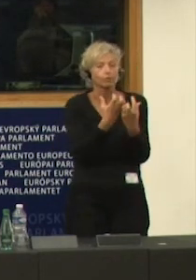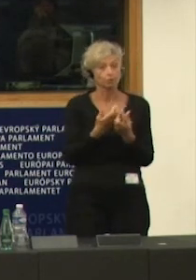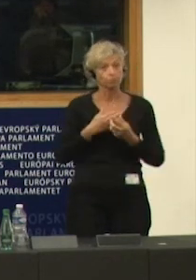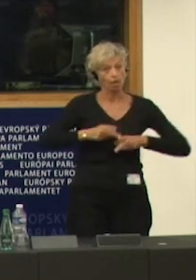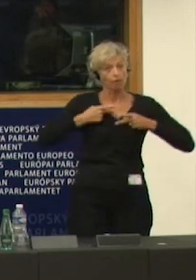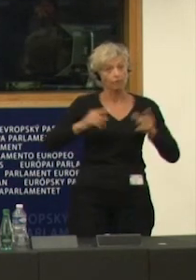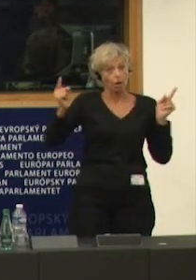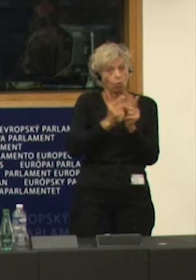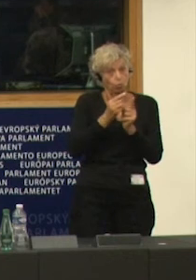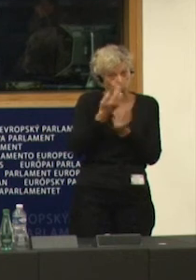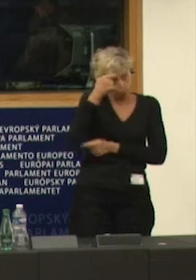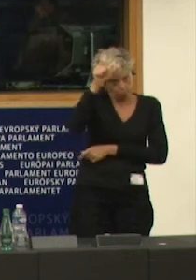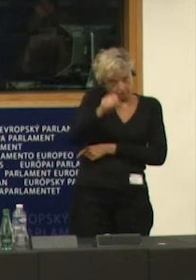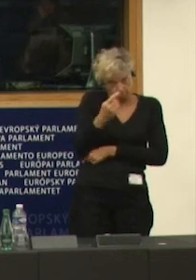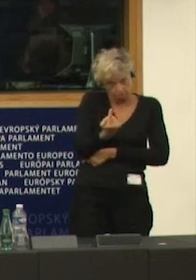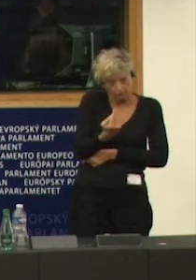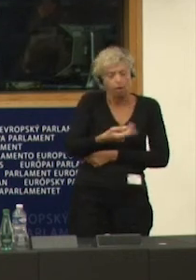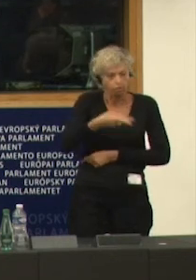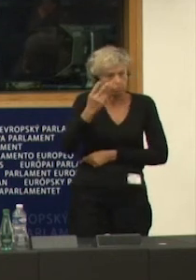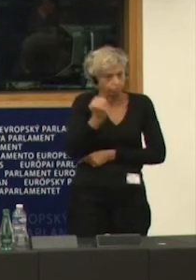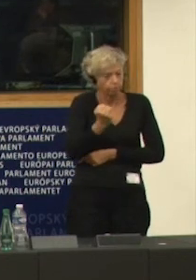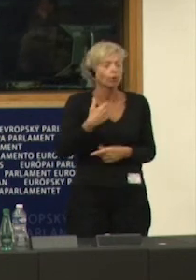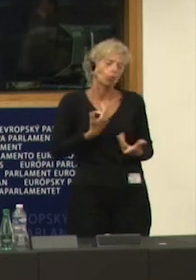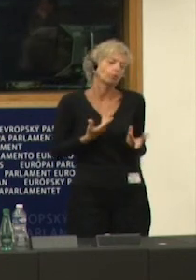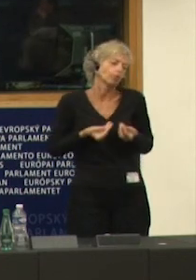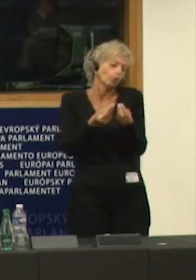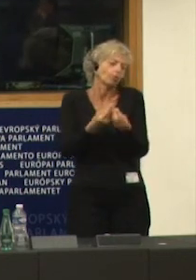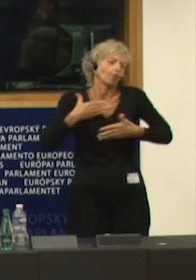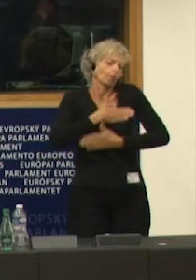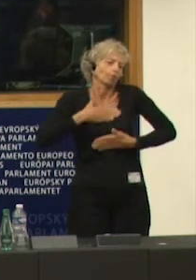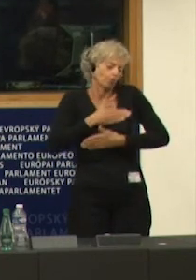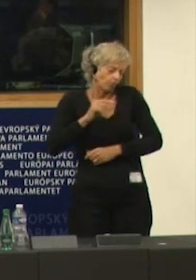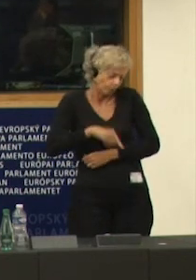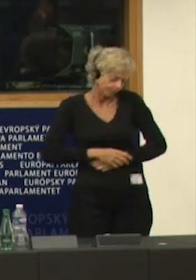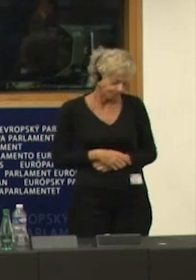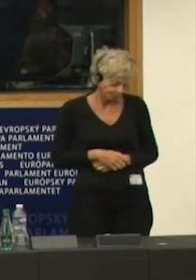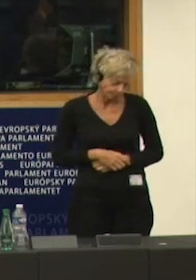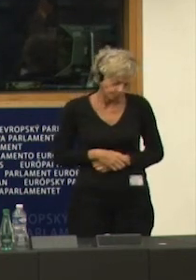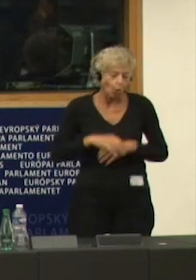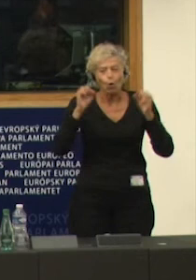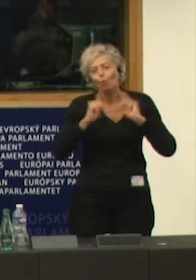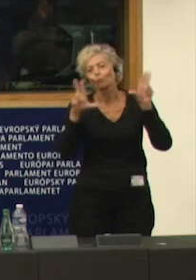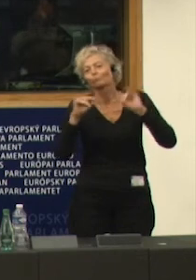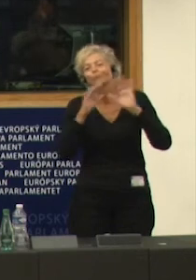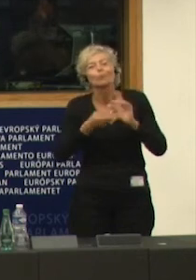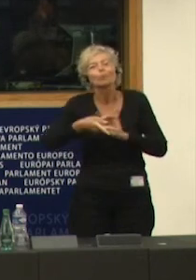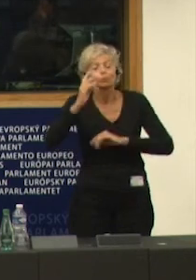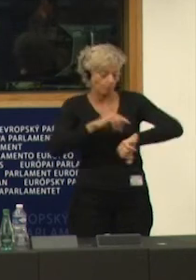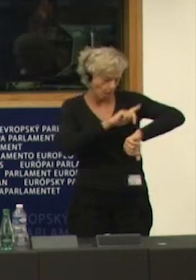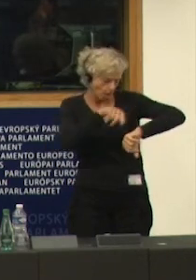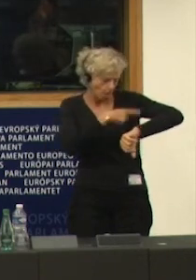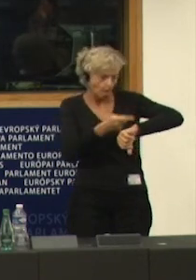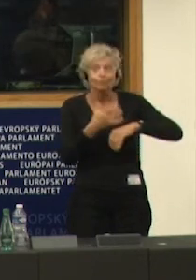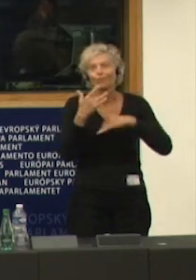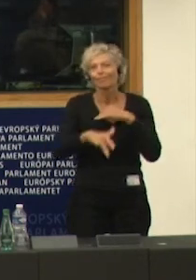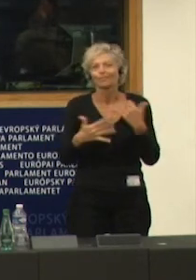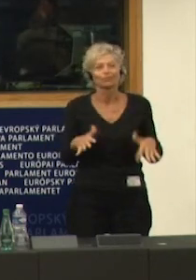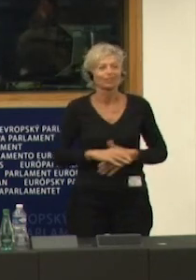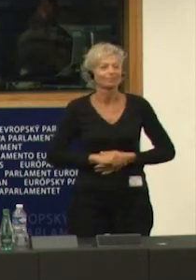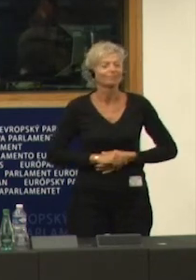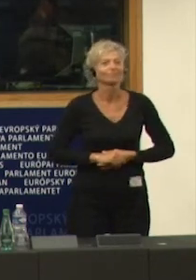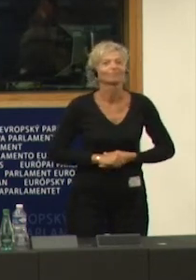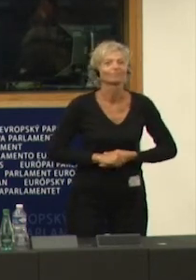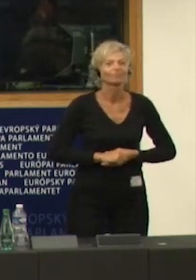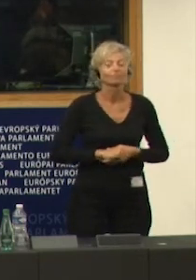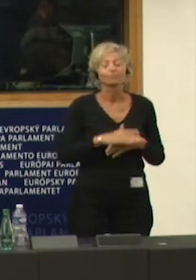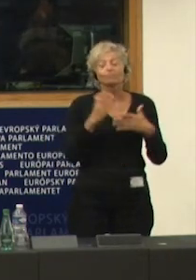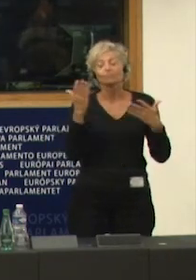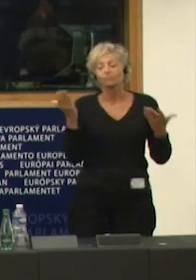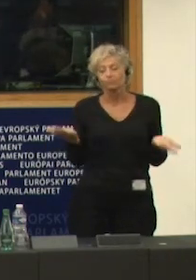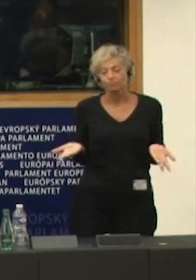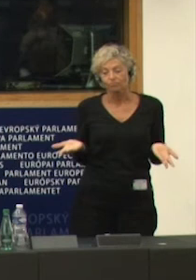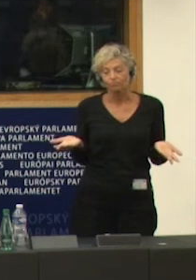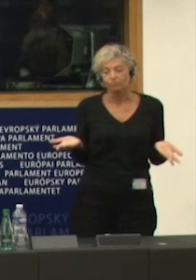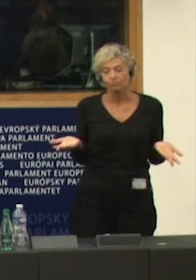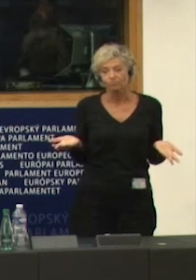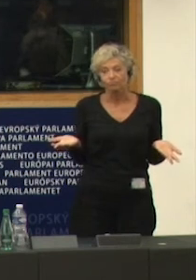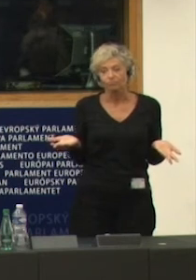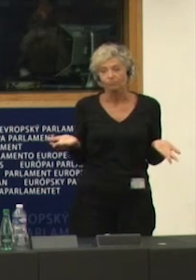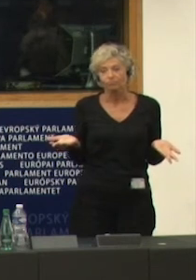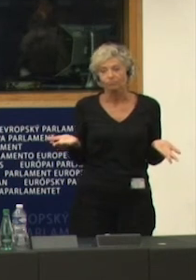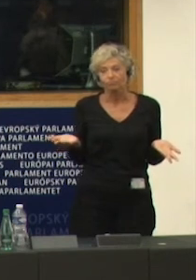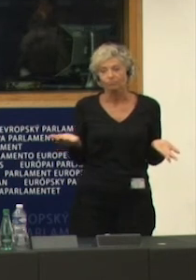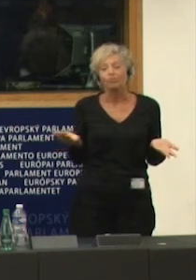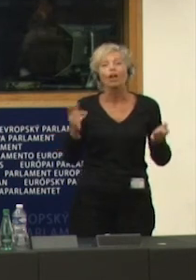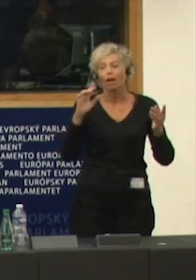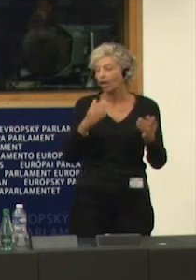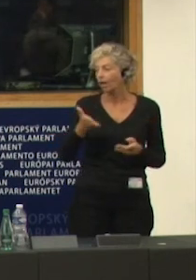I can tell you more about it. It is late already. One of the things is that we showed you this idea by the European Commission I think.